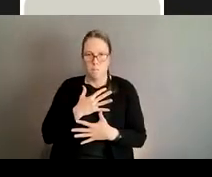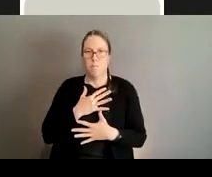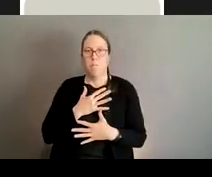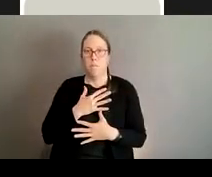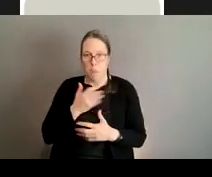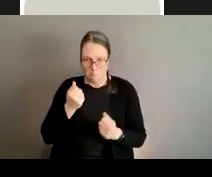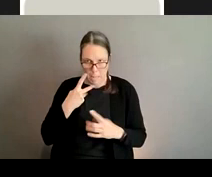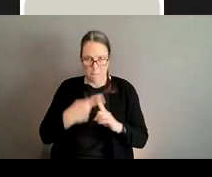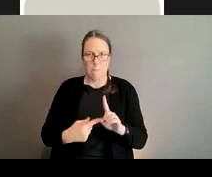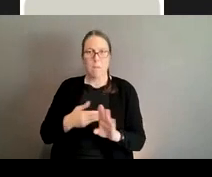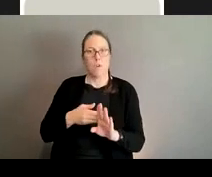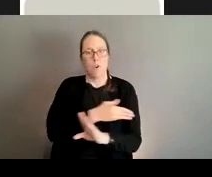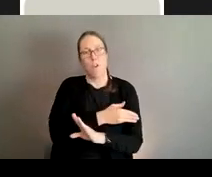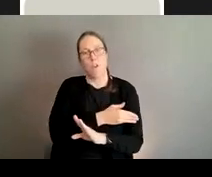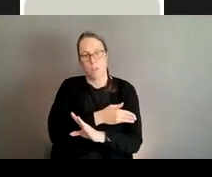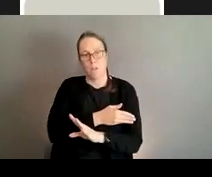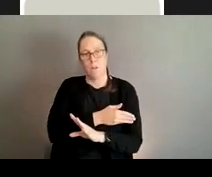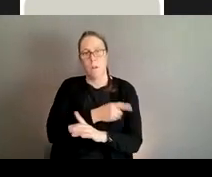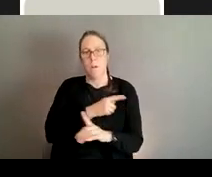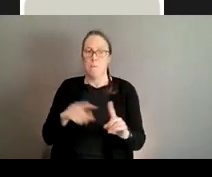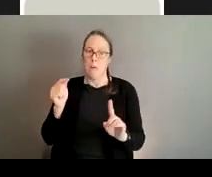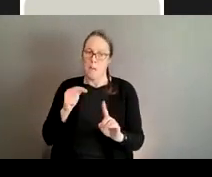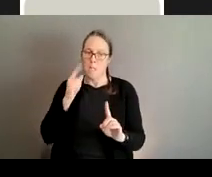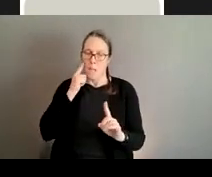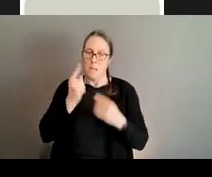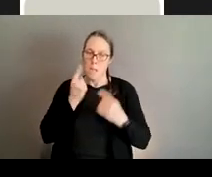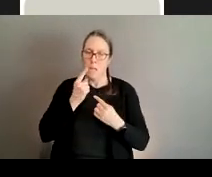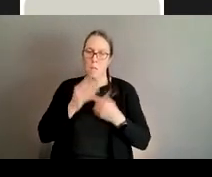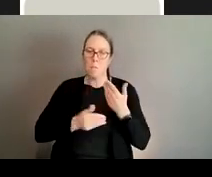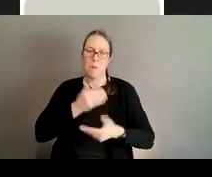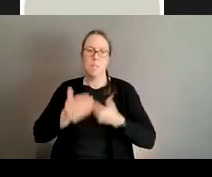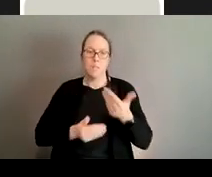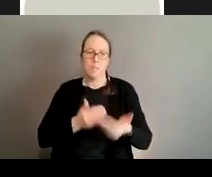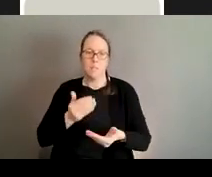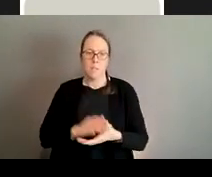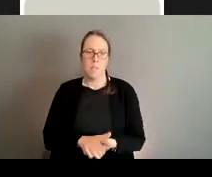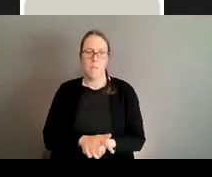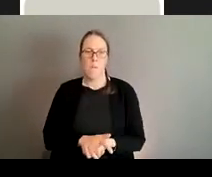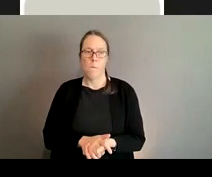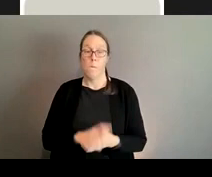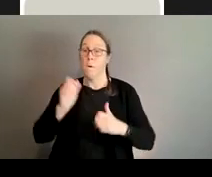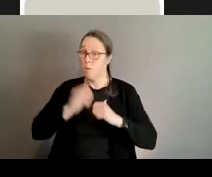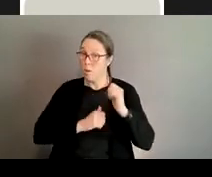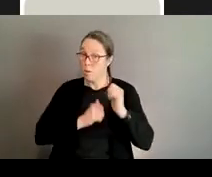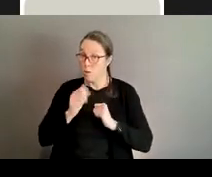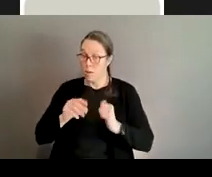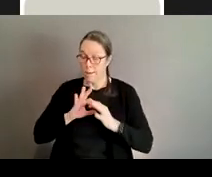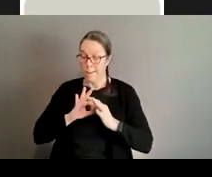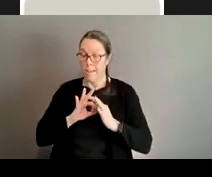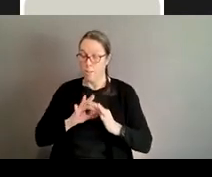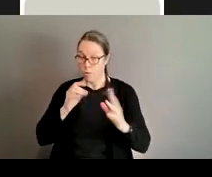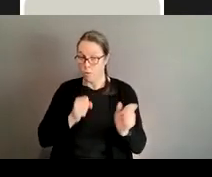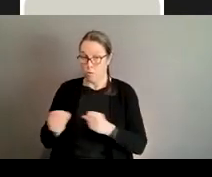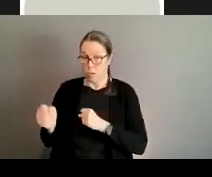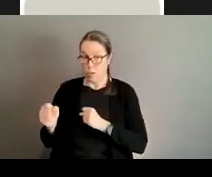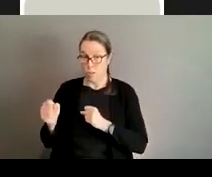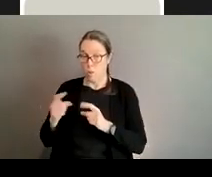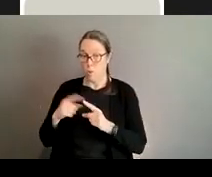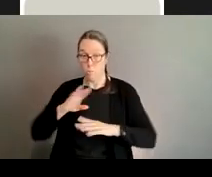time, it is a thinking process. And the structure and engagement strategies to meet your goals,